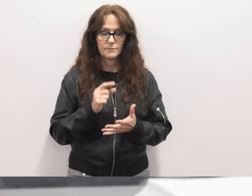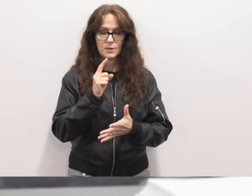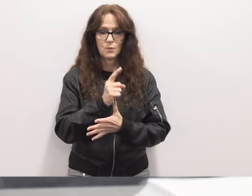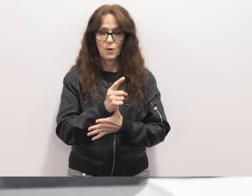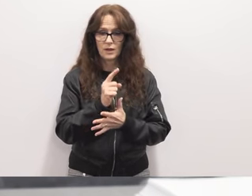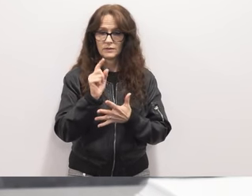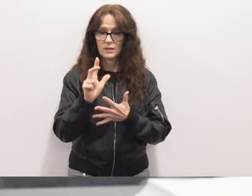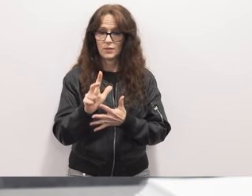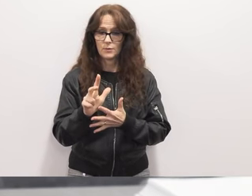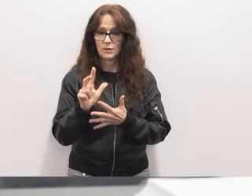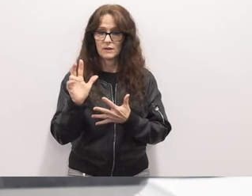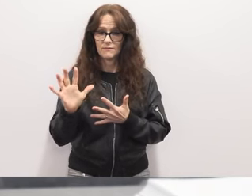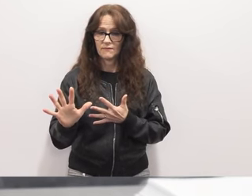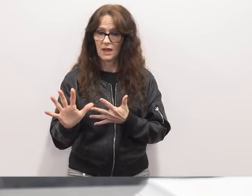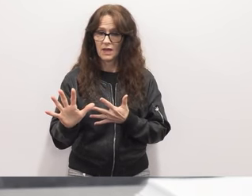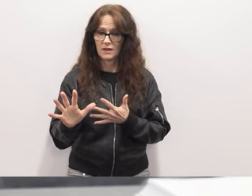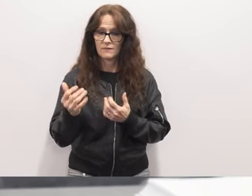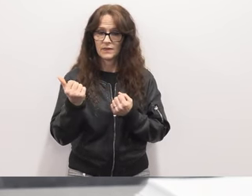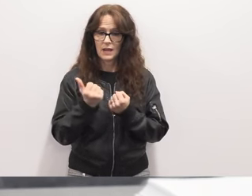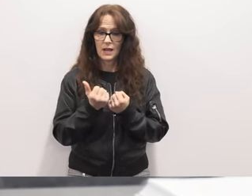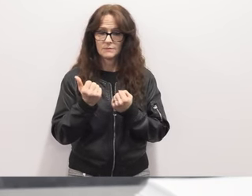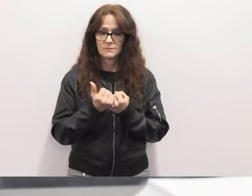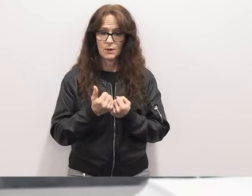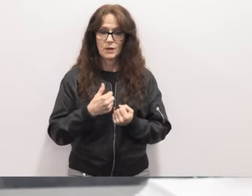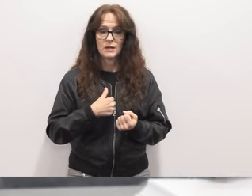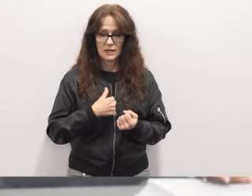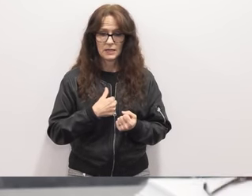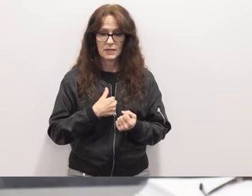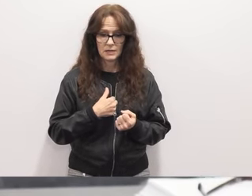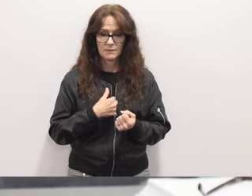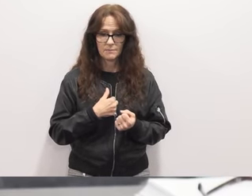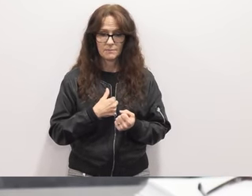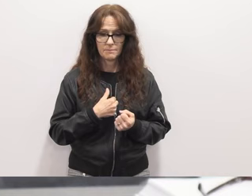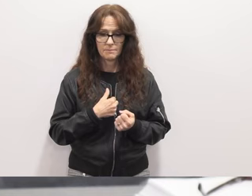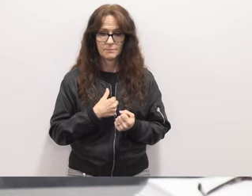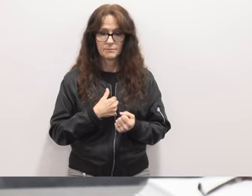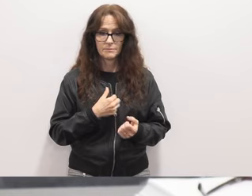that I'm supporting is a good place to be,